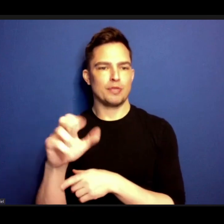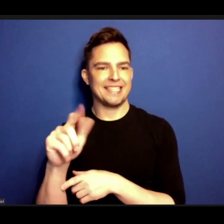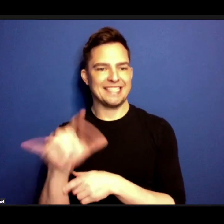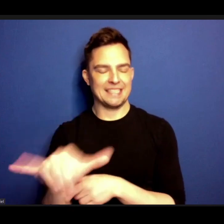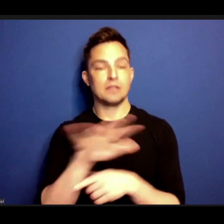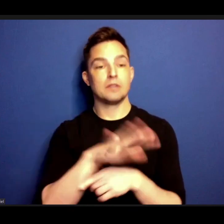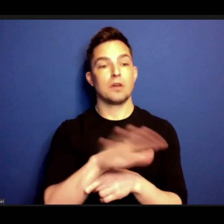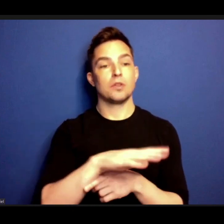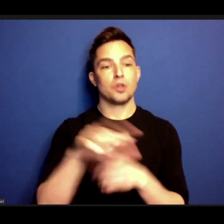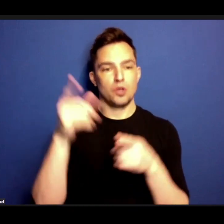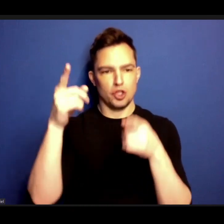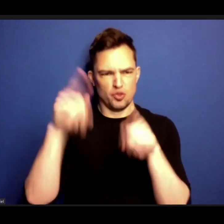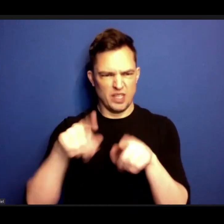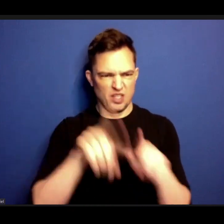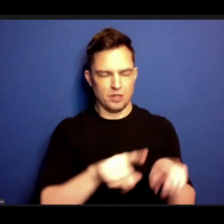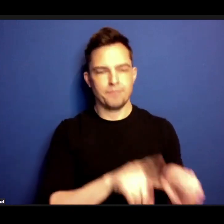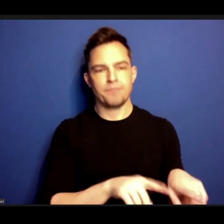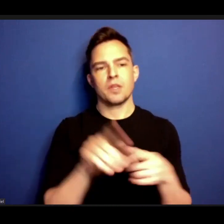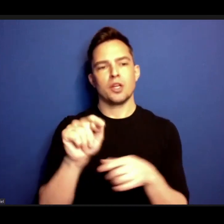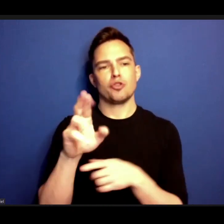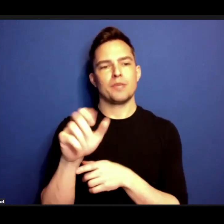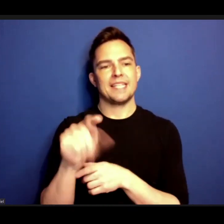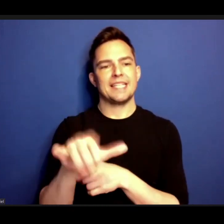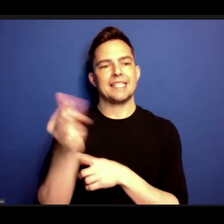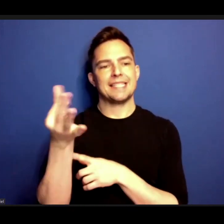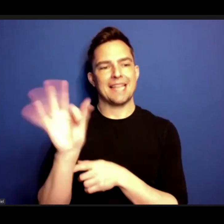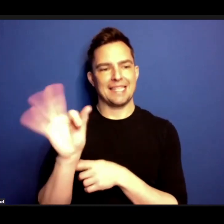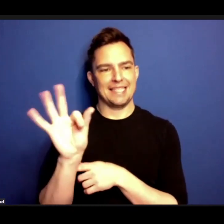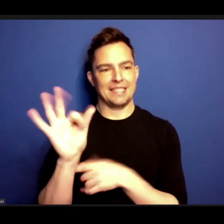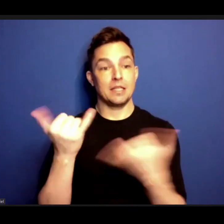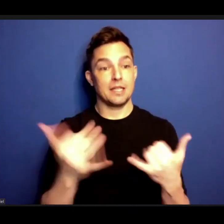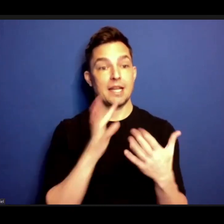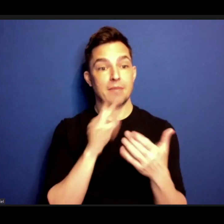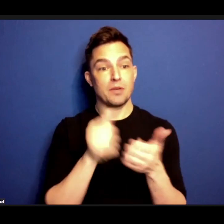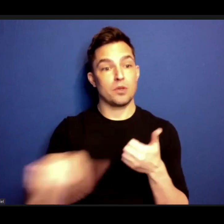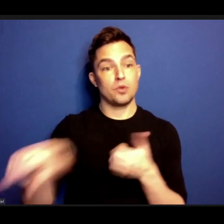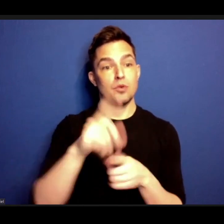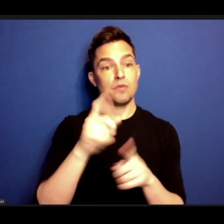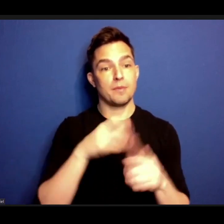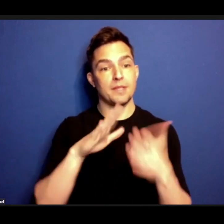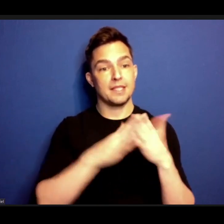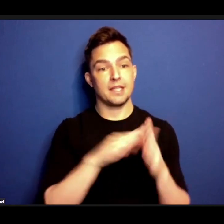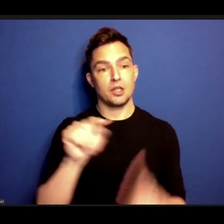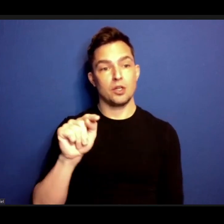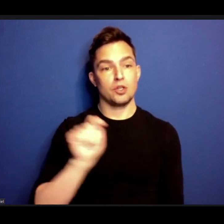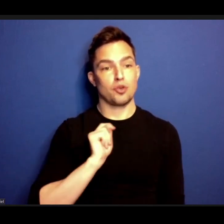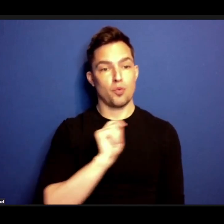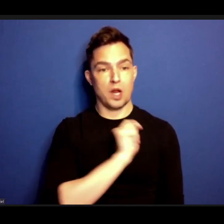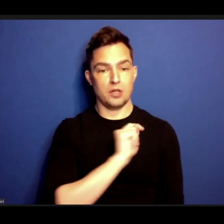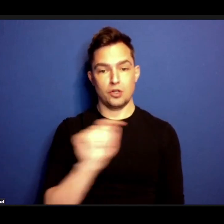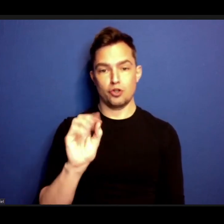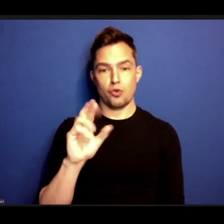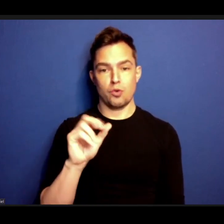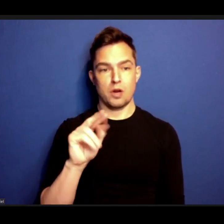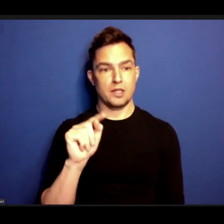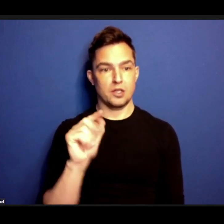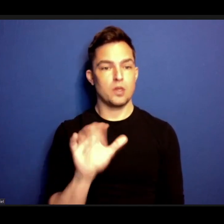19. Today I speak with you from the city called Toronto which is in the Dish With One Spoon